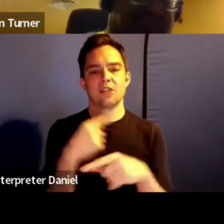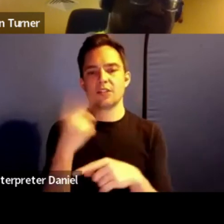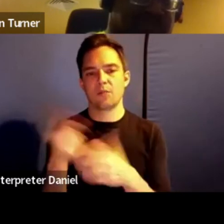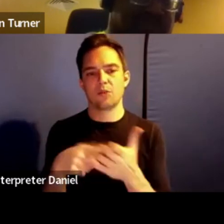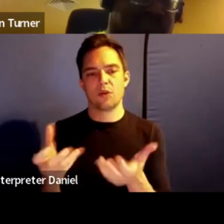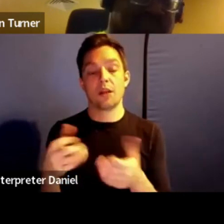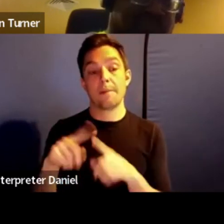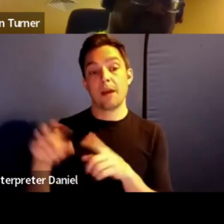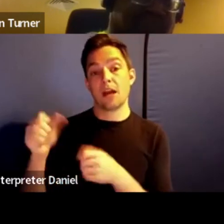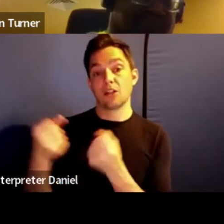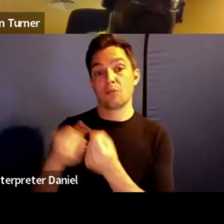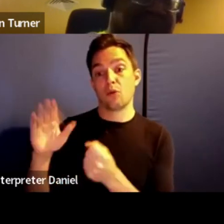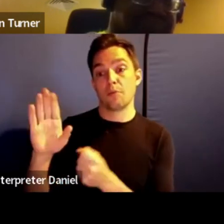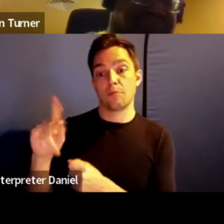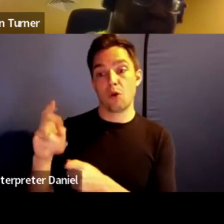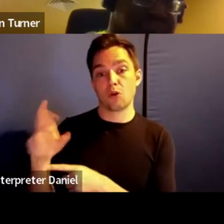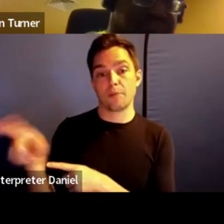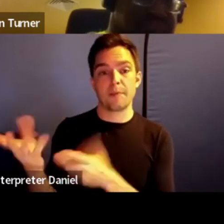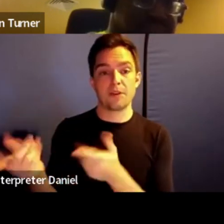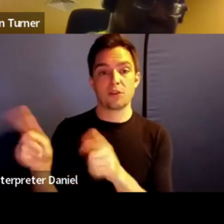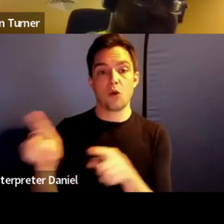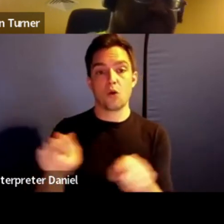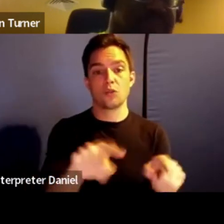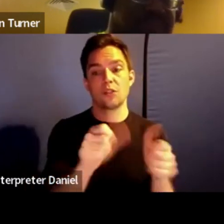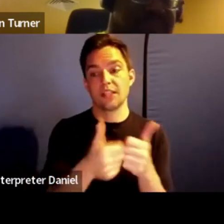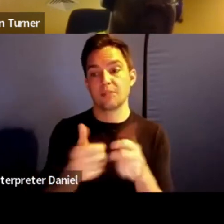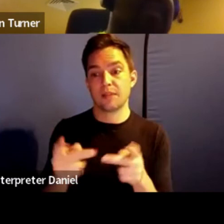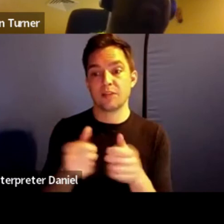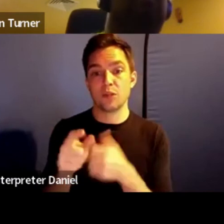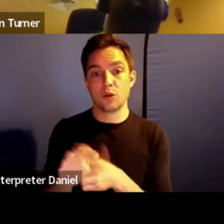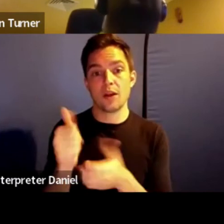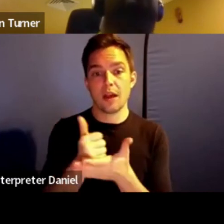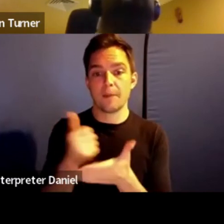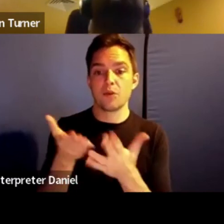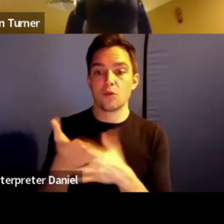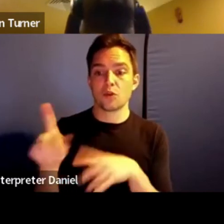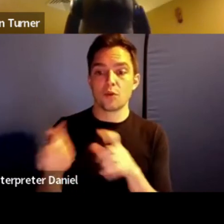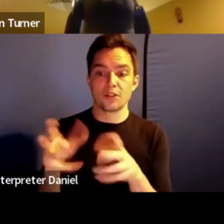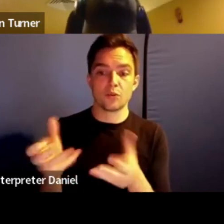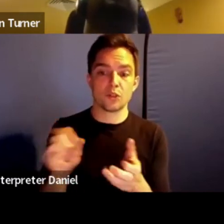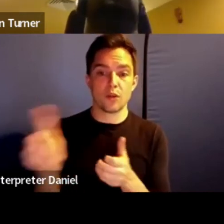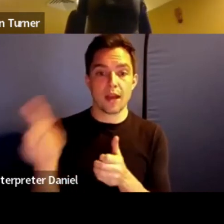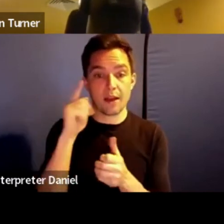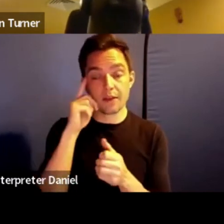person that's going to each day program with you helping you think of questions you want to ask helping the student